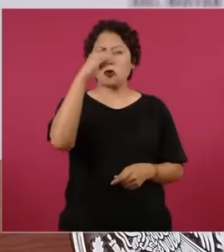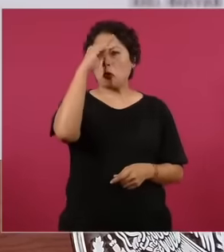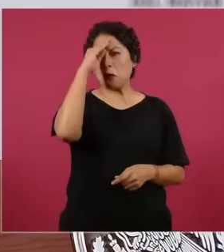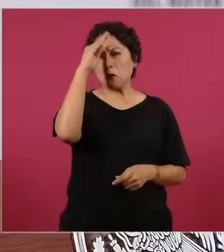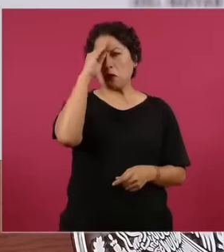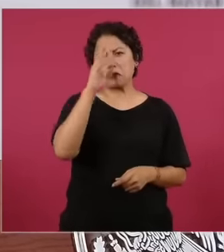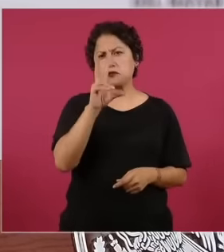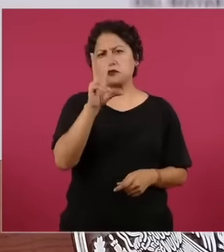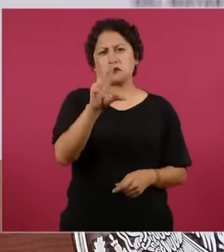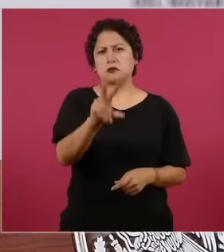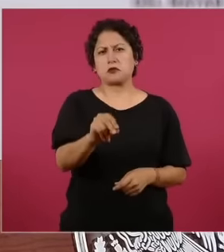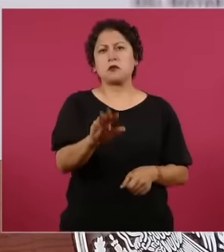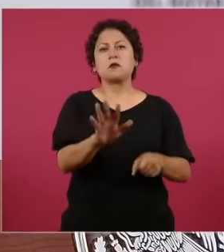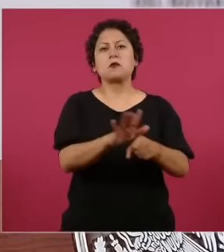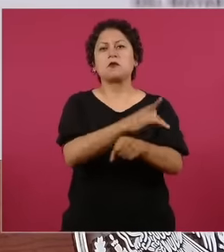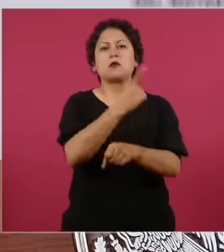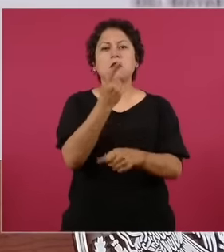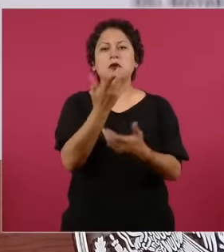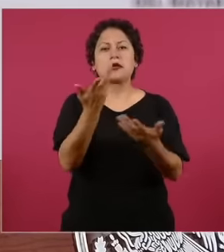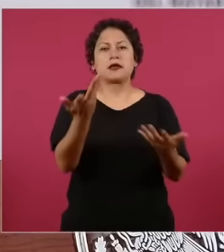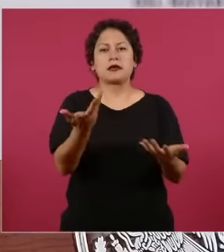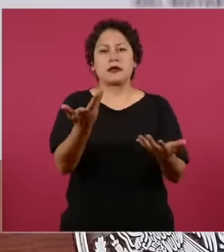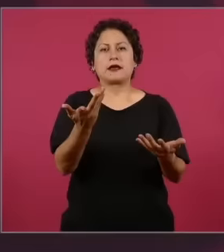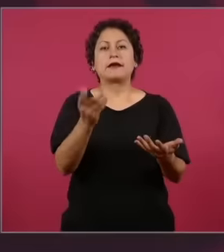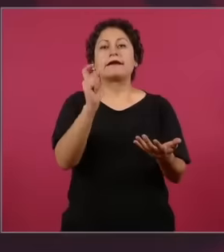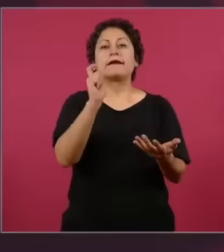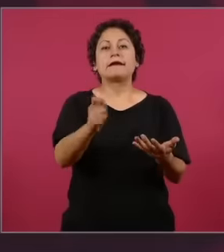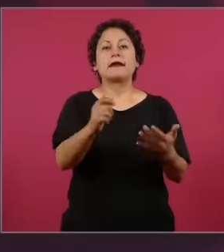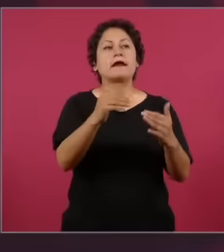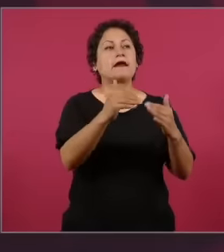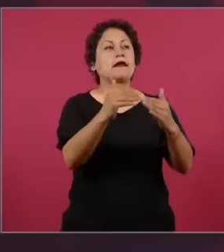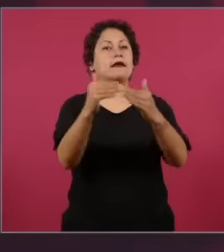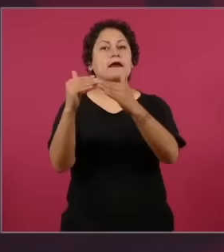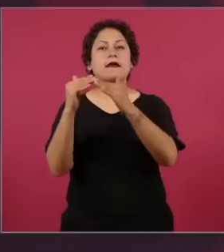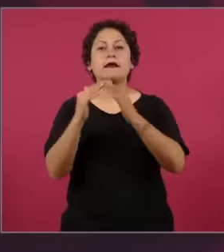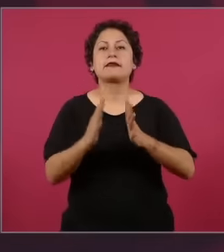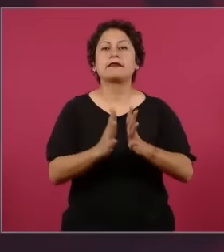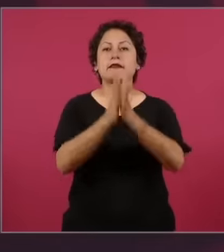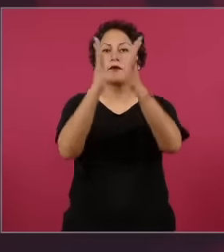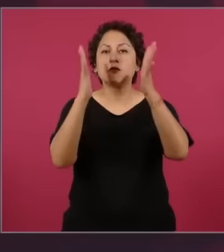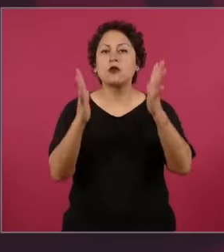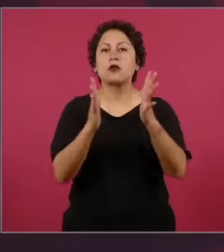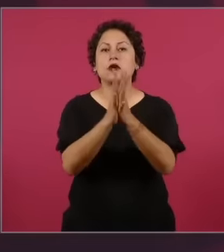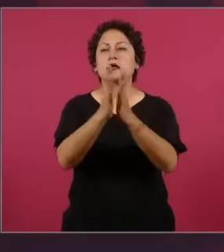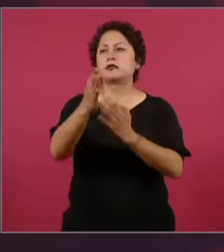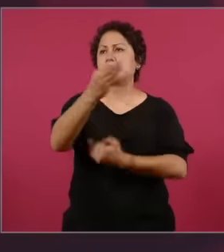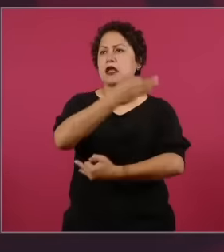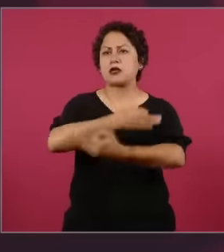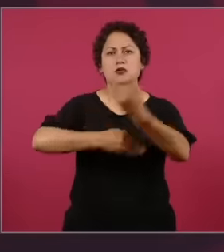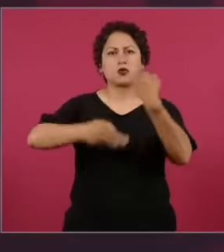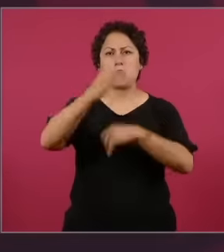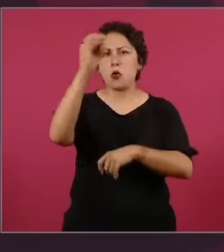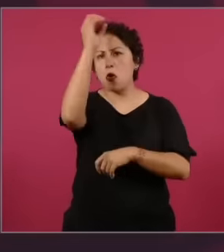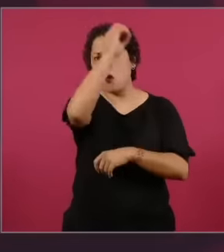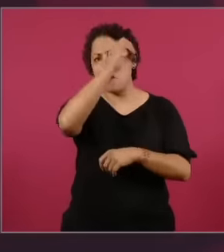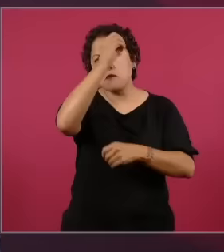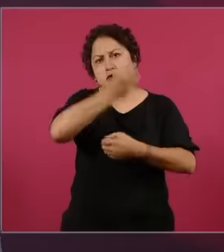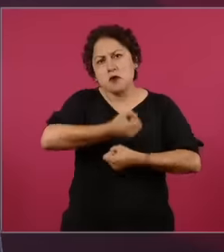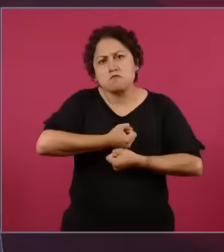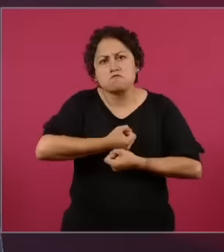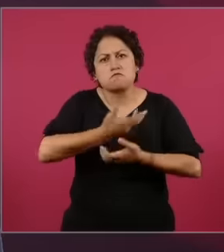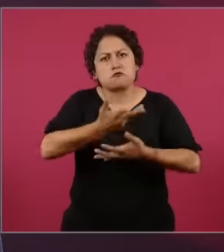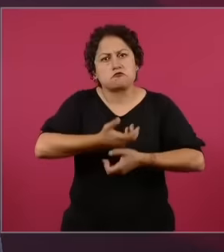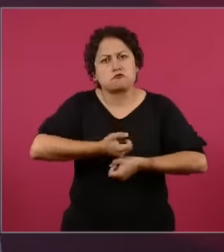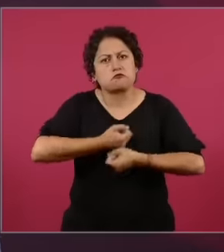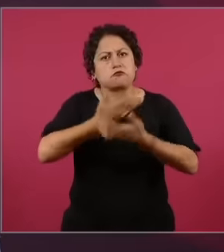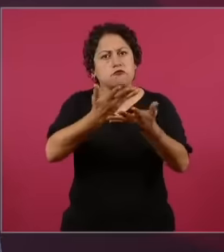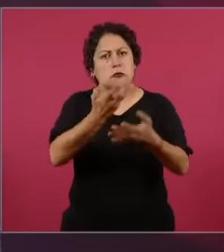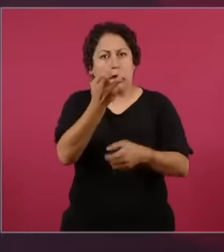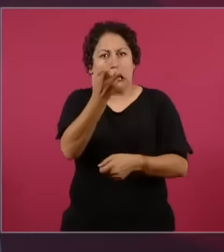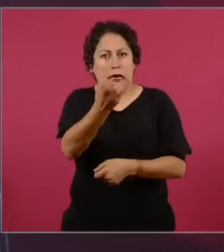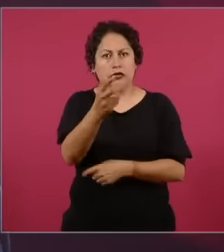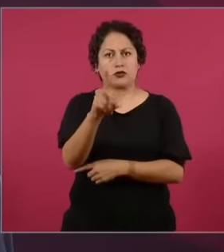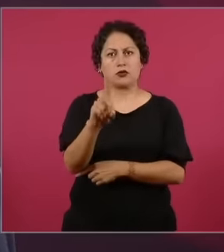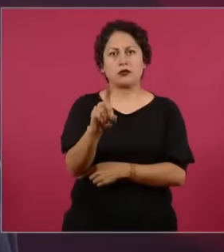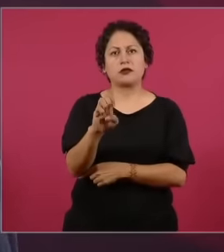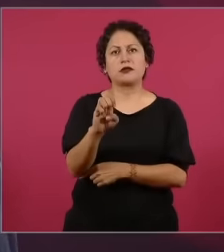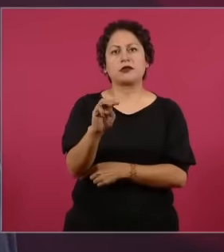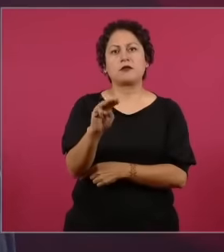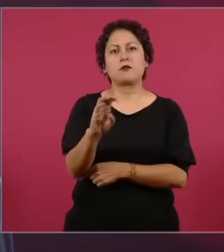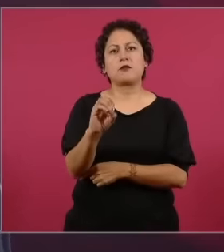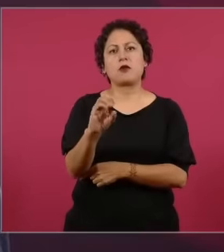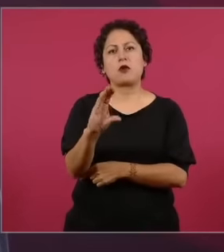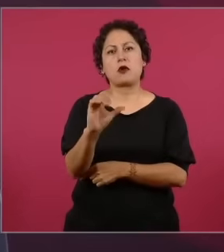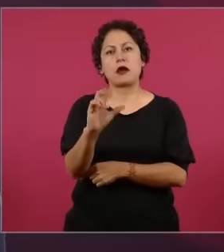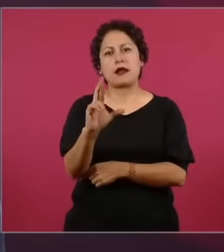and the right to dissent must be guaranteed in an authentic democracy but also in a